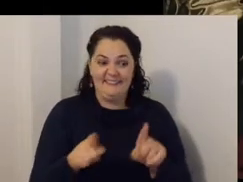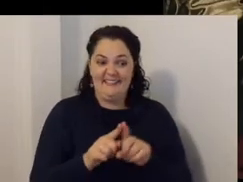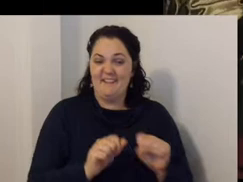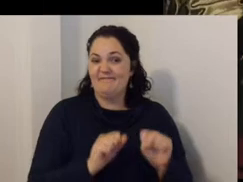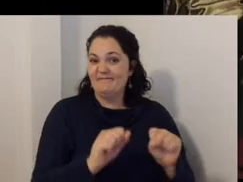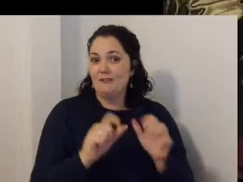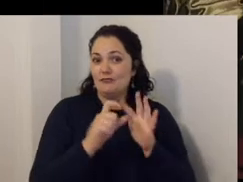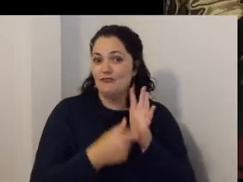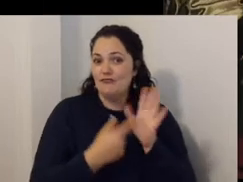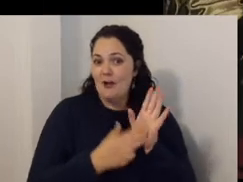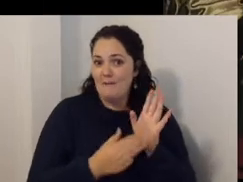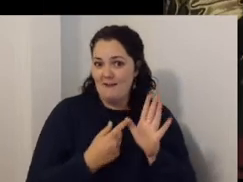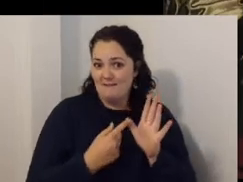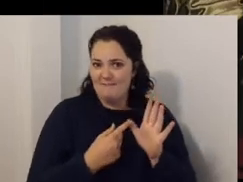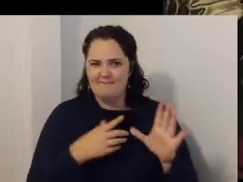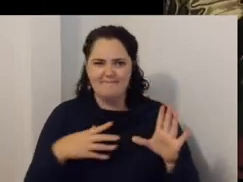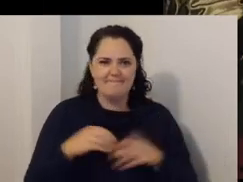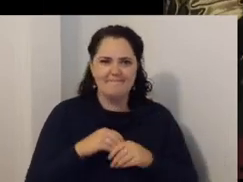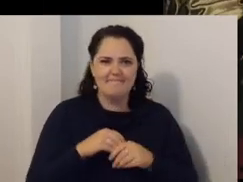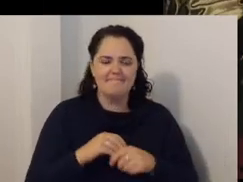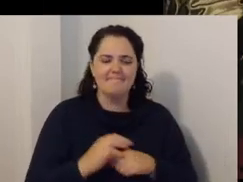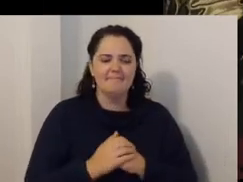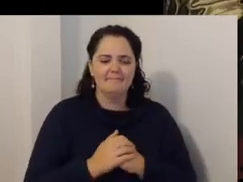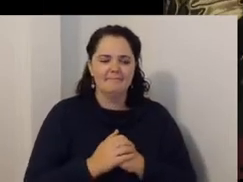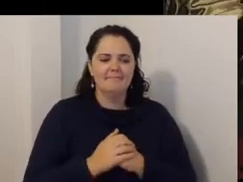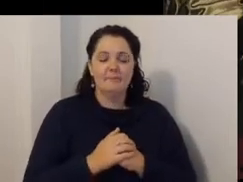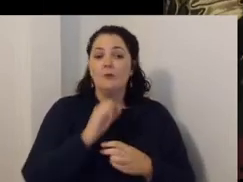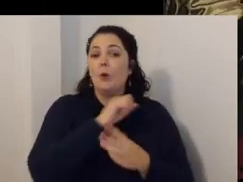there's just three paintings, the Velasquez, the El Greco and the Vouet, all three of them right